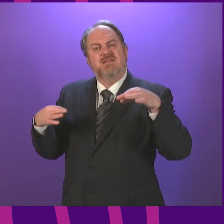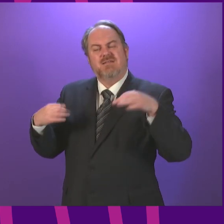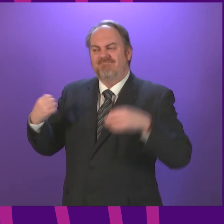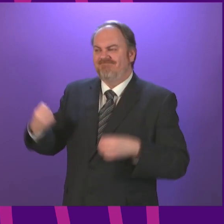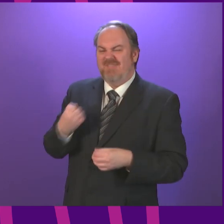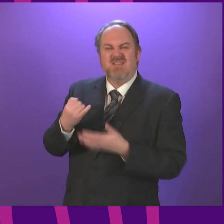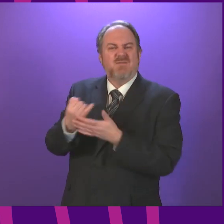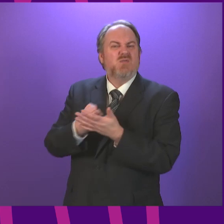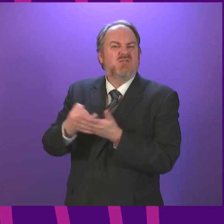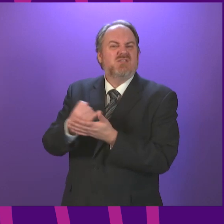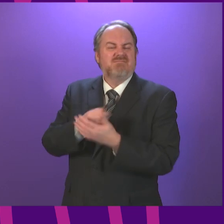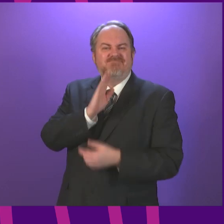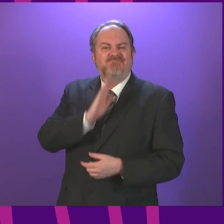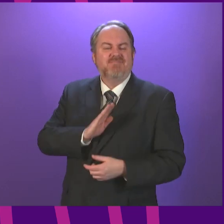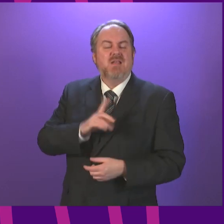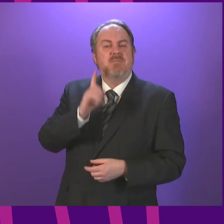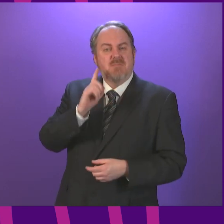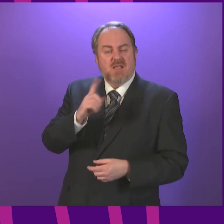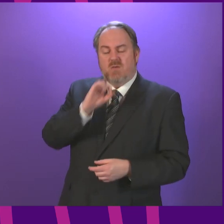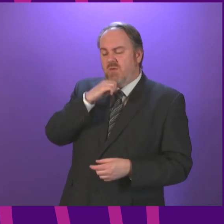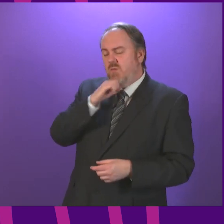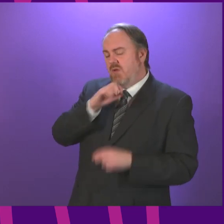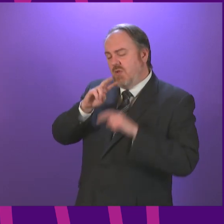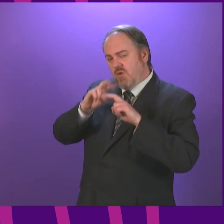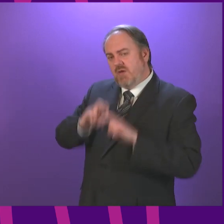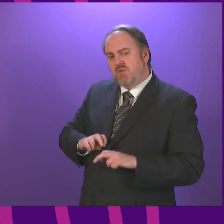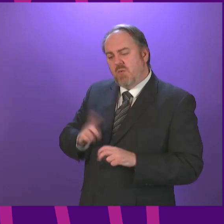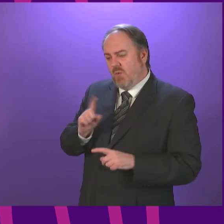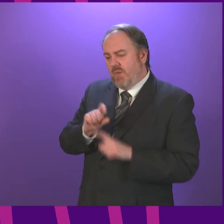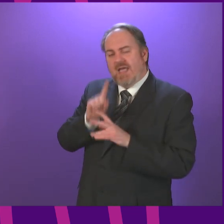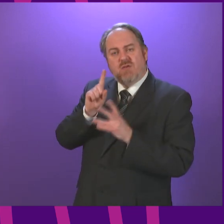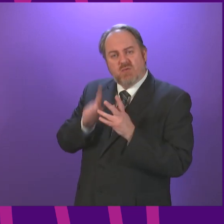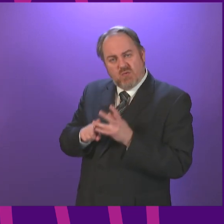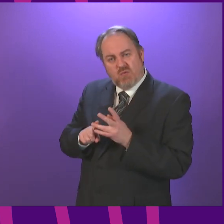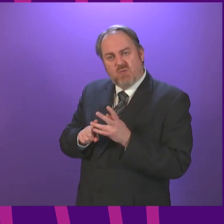provided to the operators regarding the steps that are needed to achieve it.